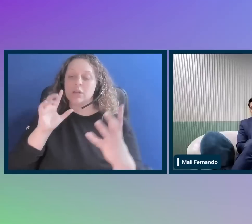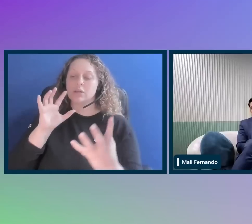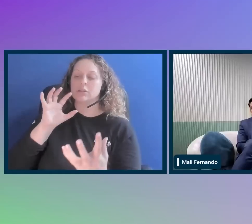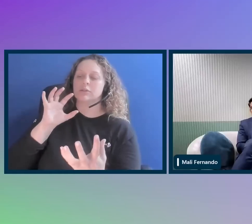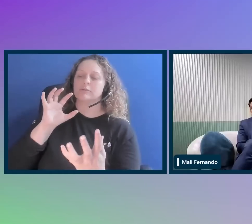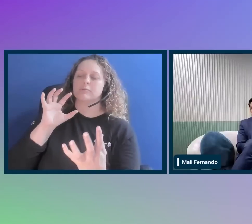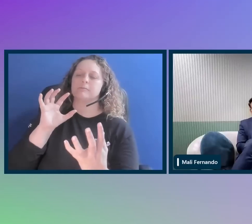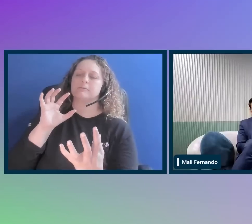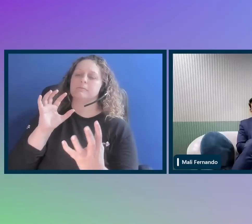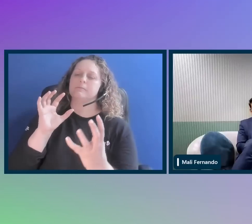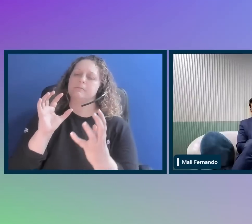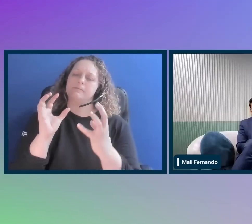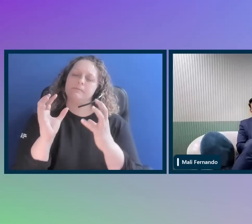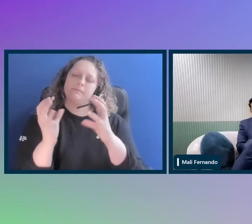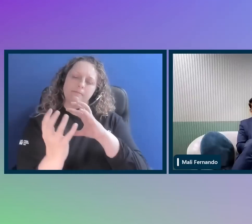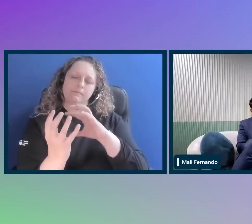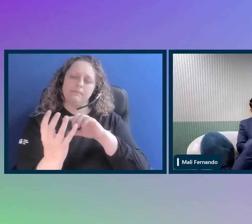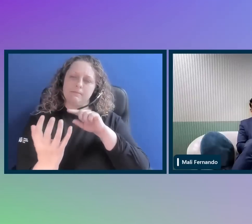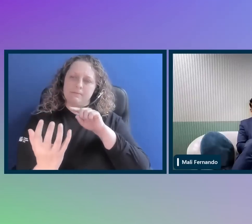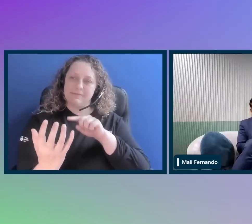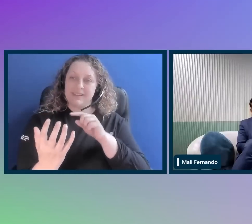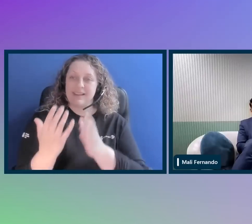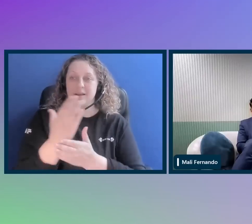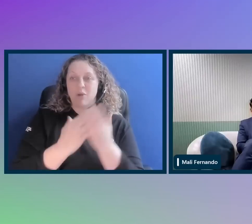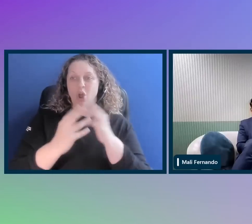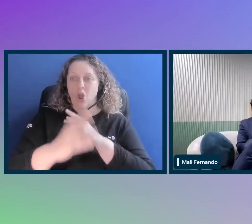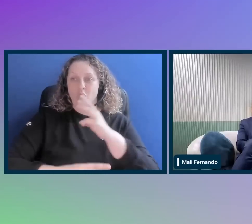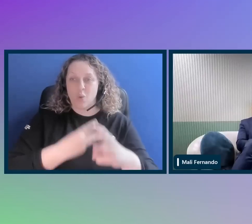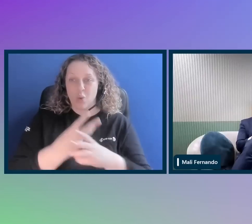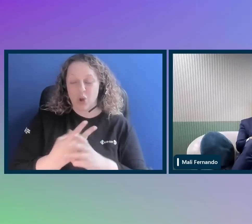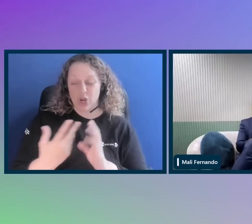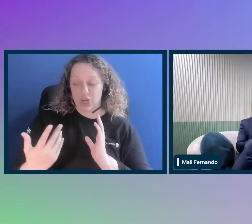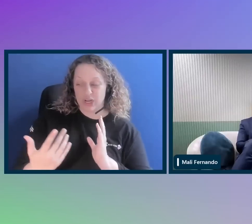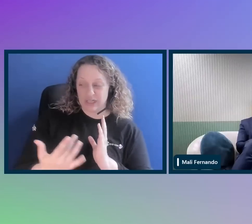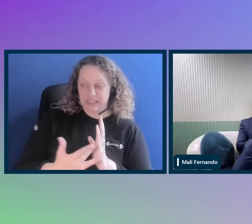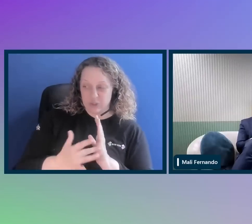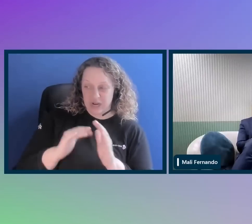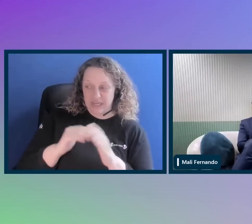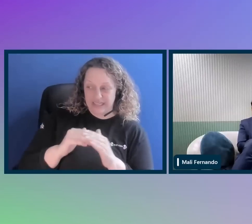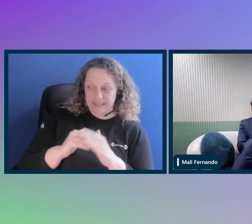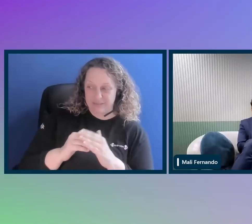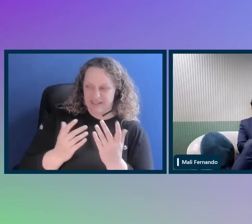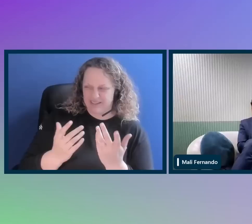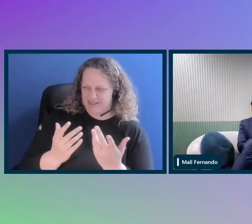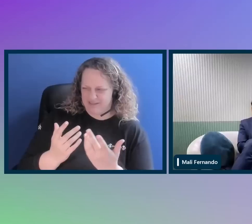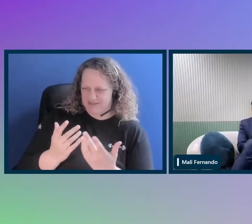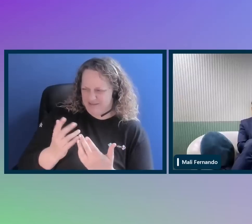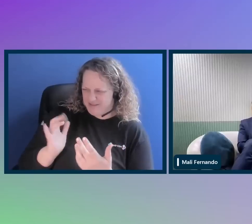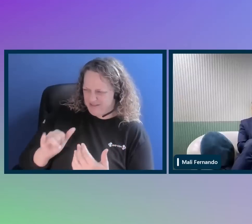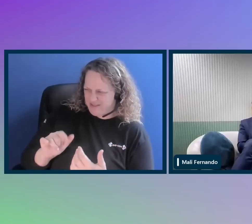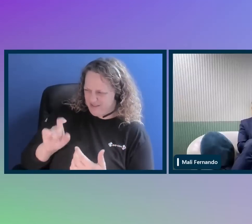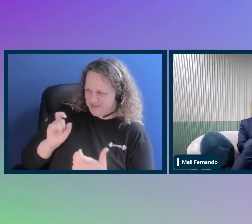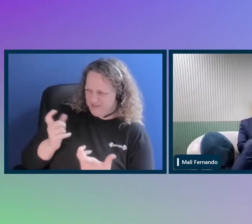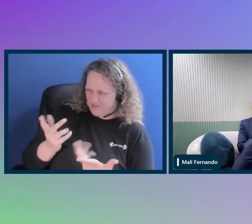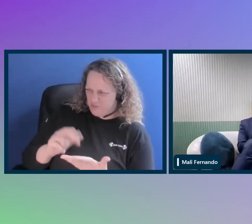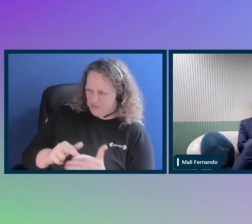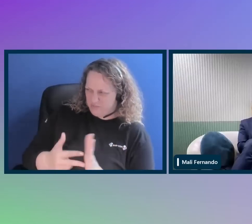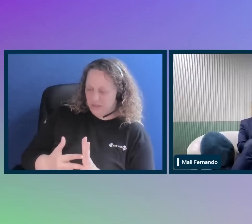where the concept of good digital accessibility just isn't the thing. And we're doing that out in places like Asia.